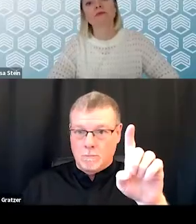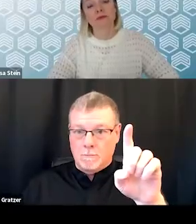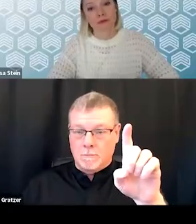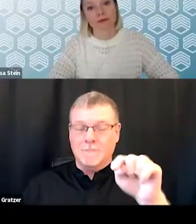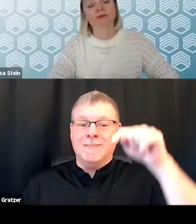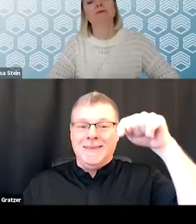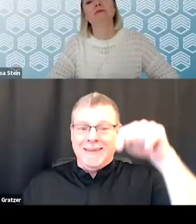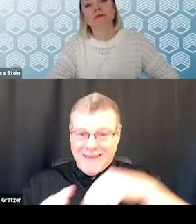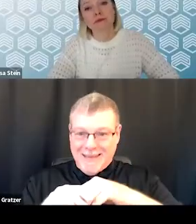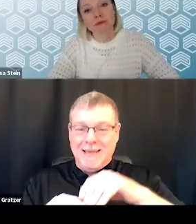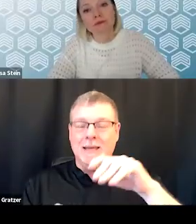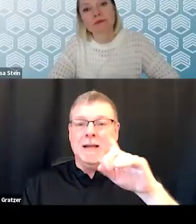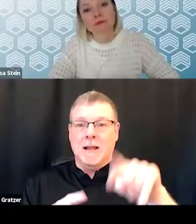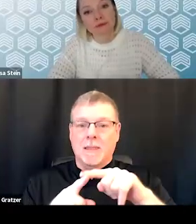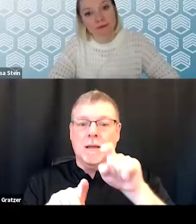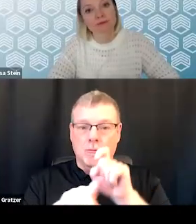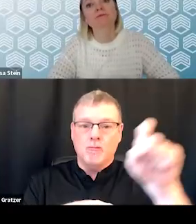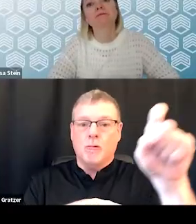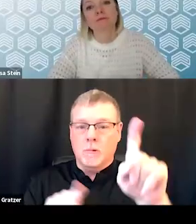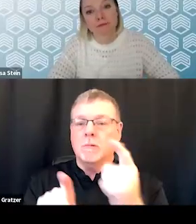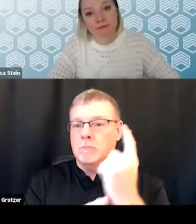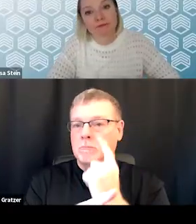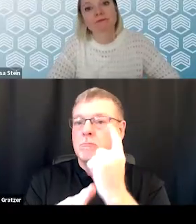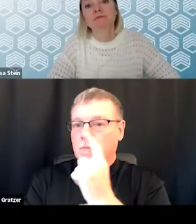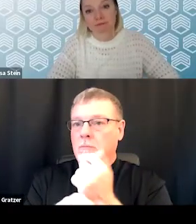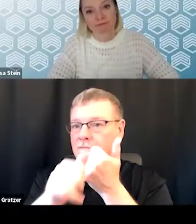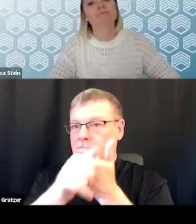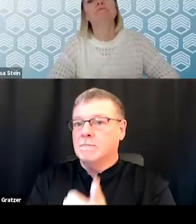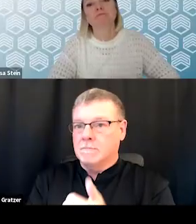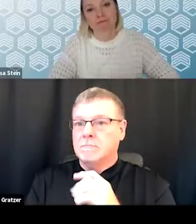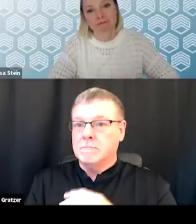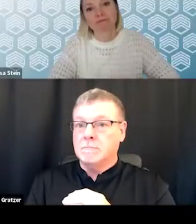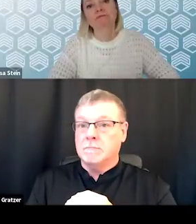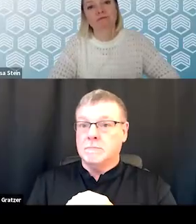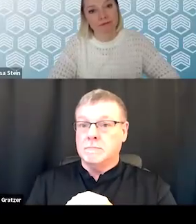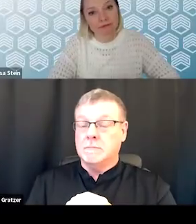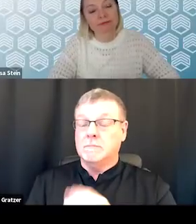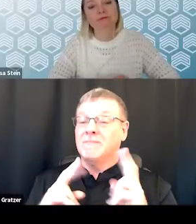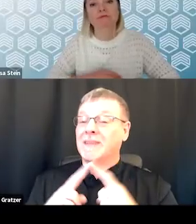and then that call would be dispatched as appropriate according to its call type. So it's very likely and possible